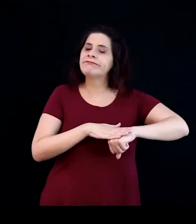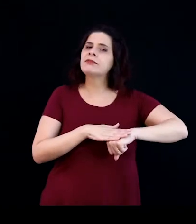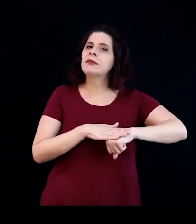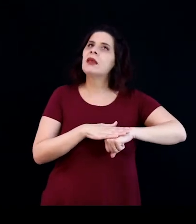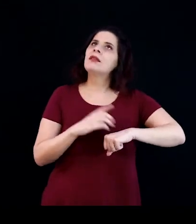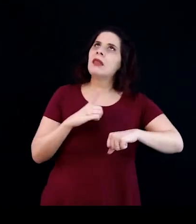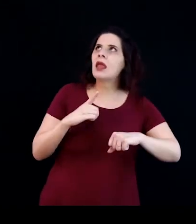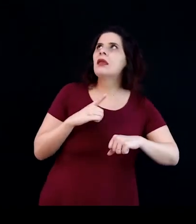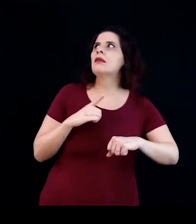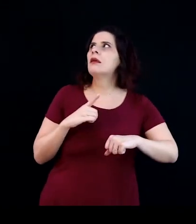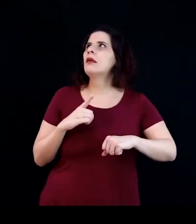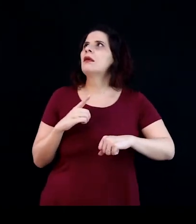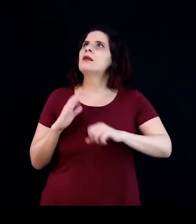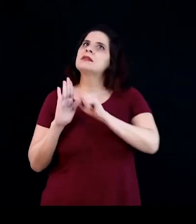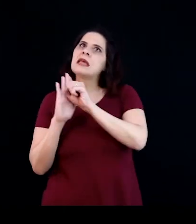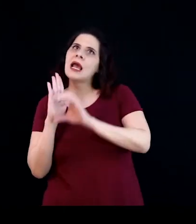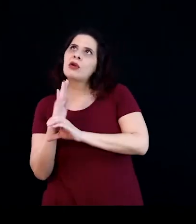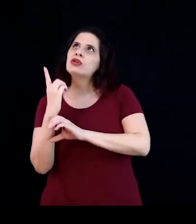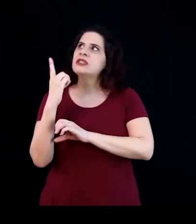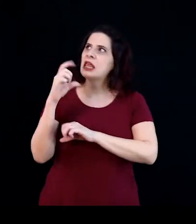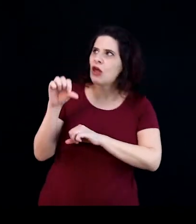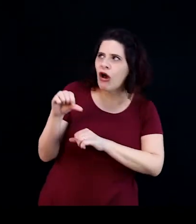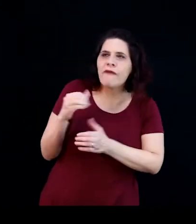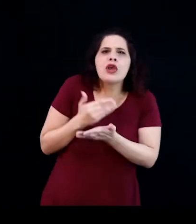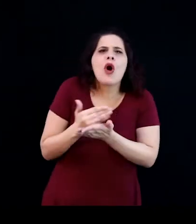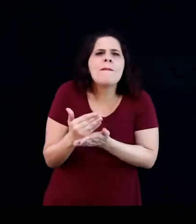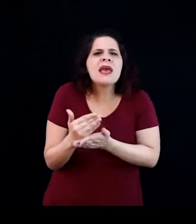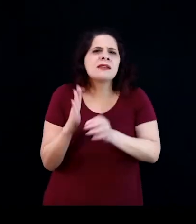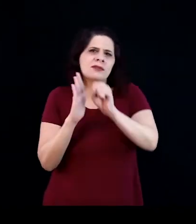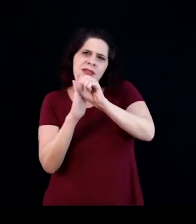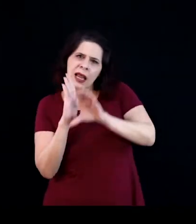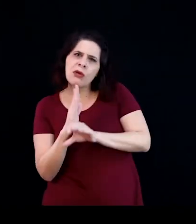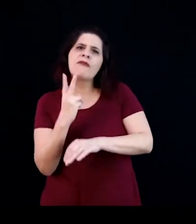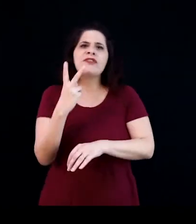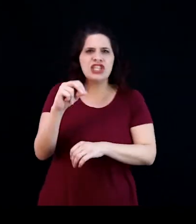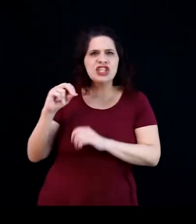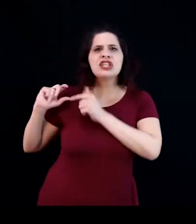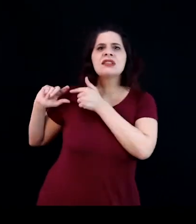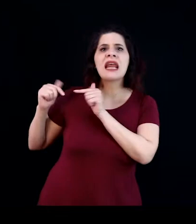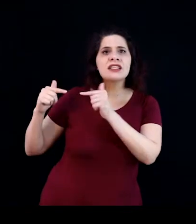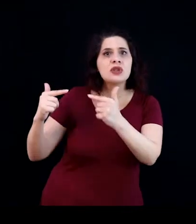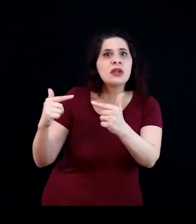…the 19th-century, early 20th-century tradition,